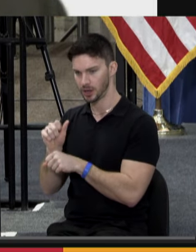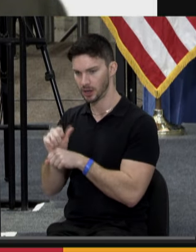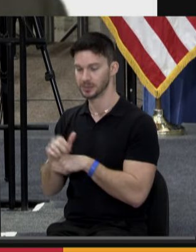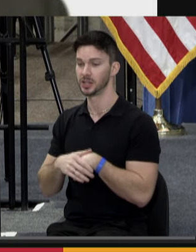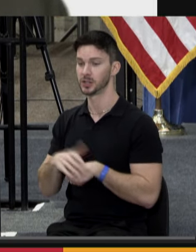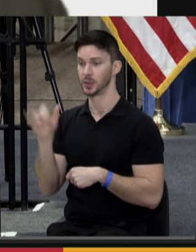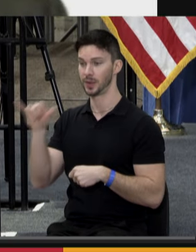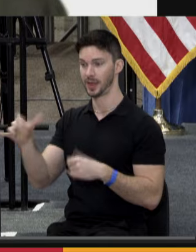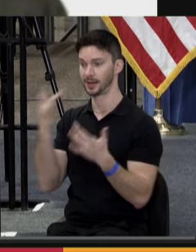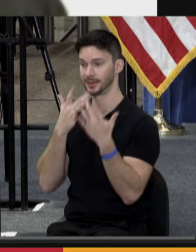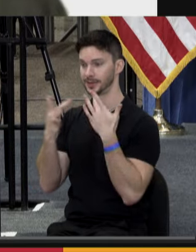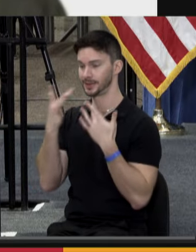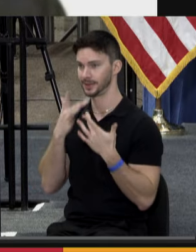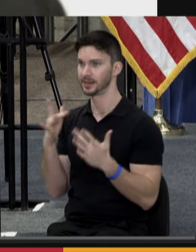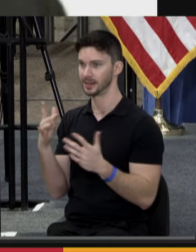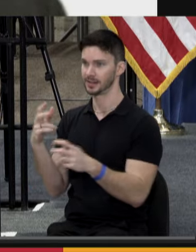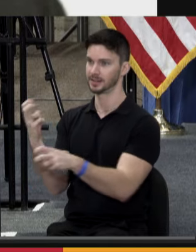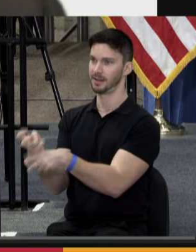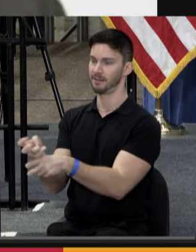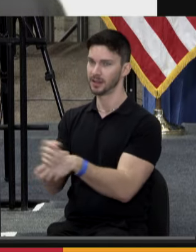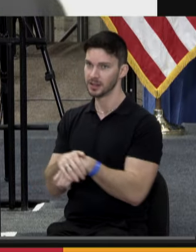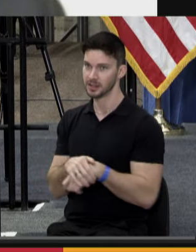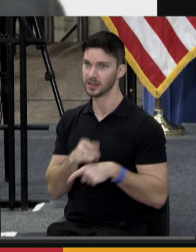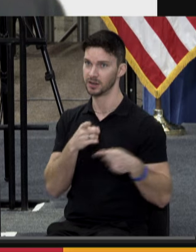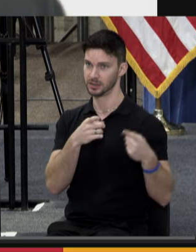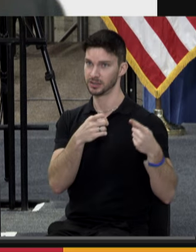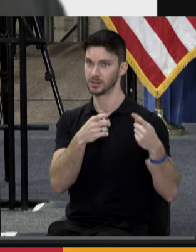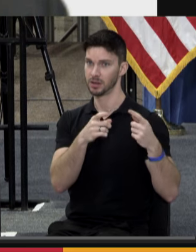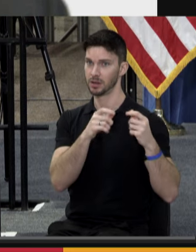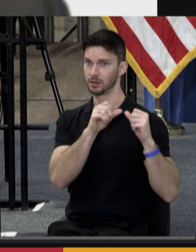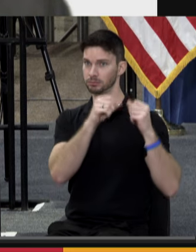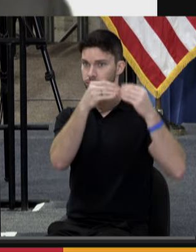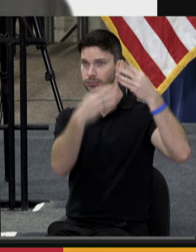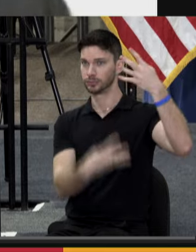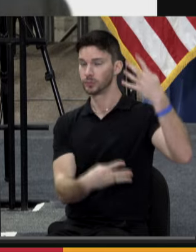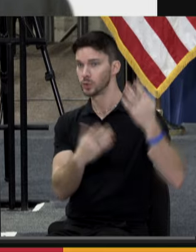there are long waiting lists for home and community-based services because there simply